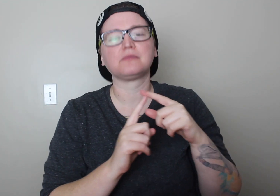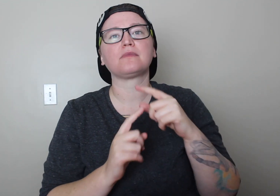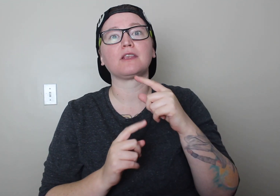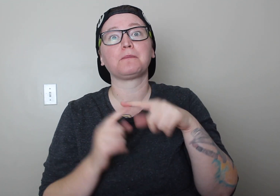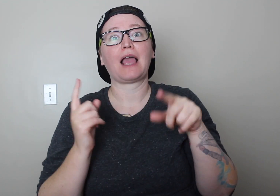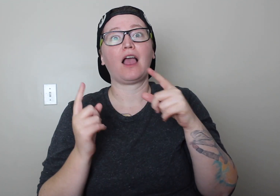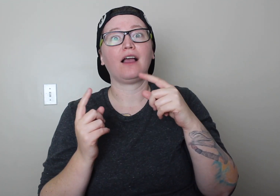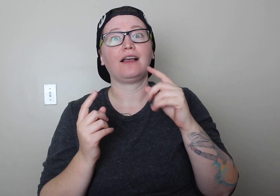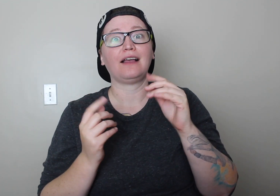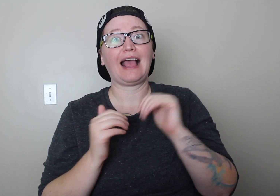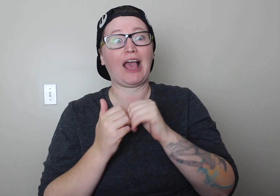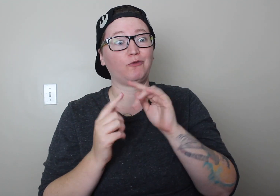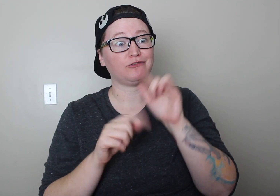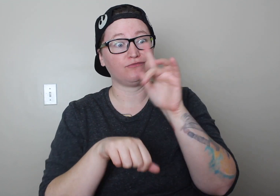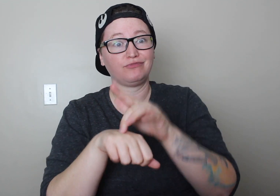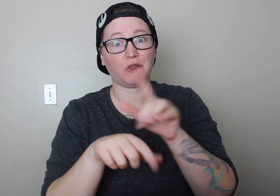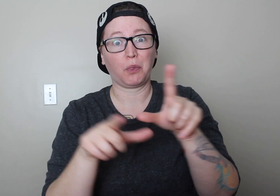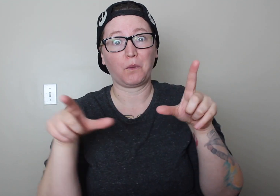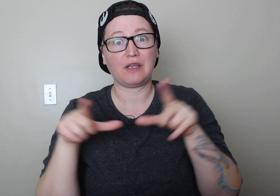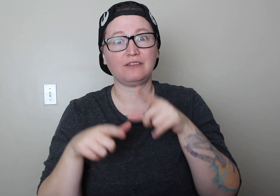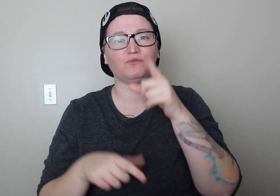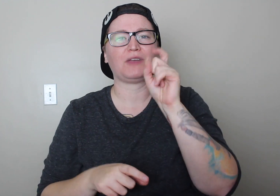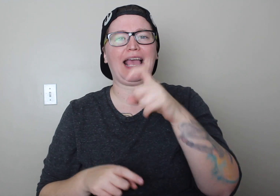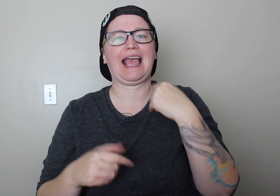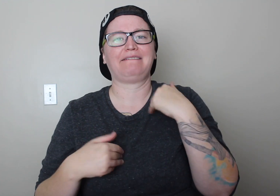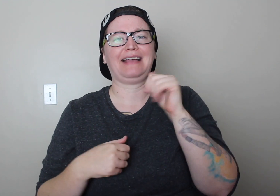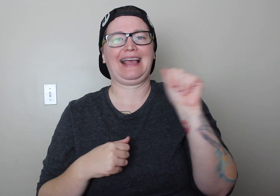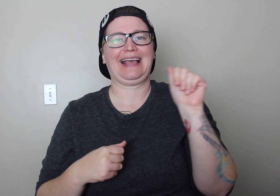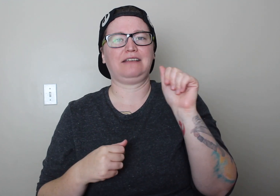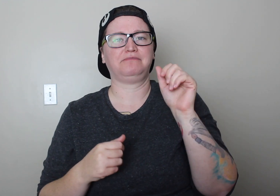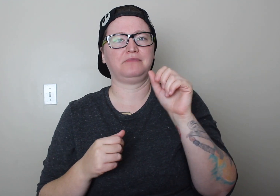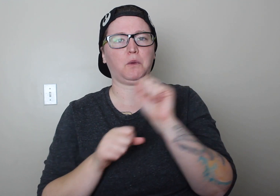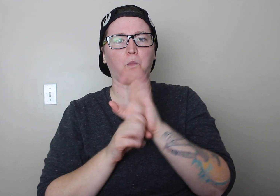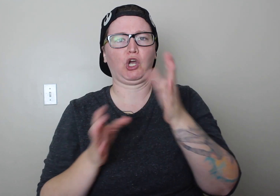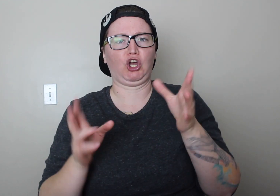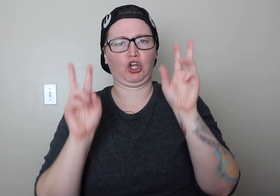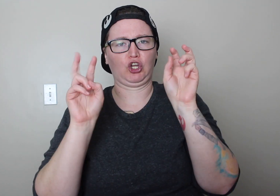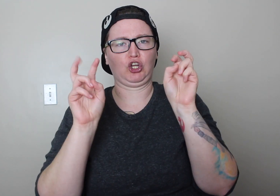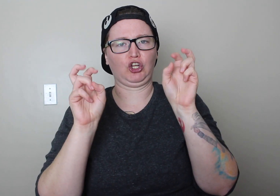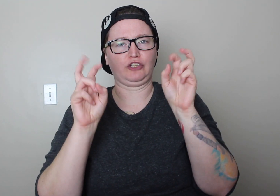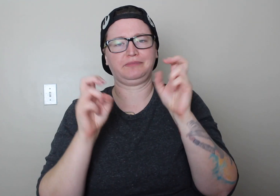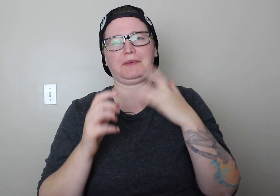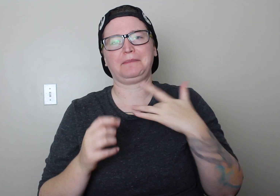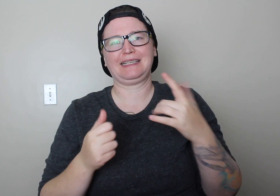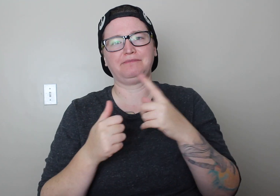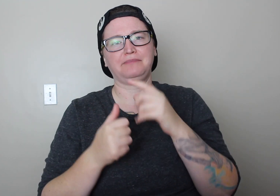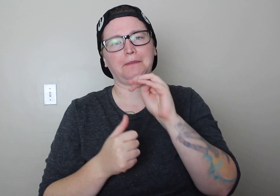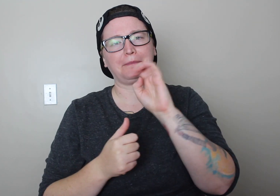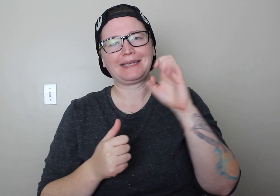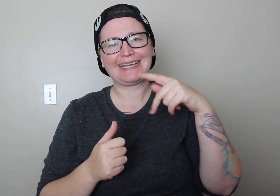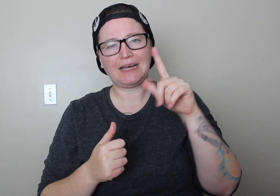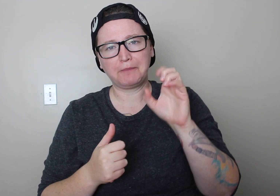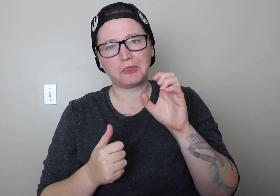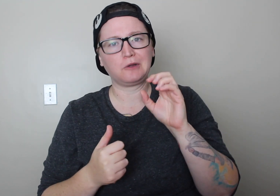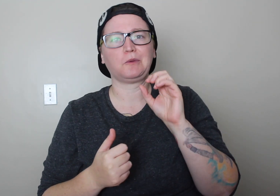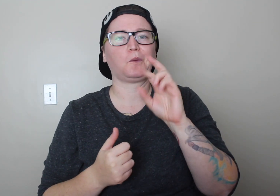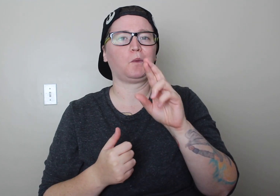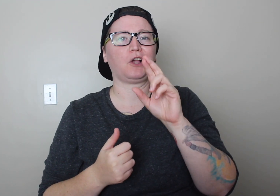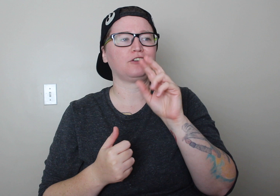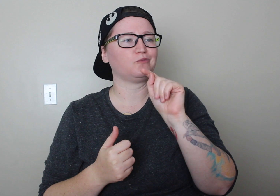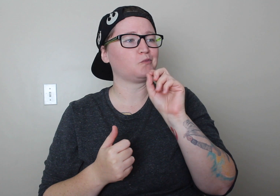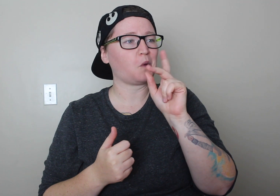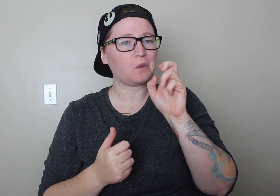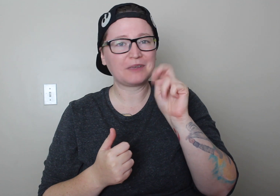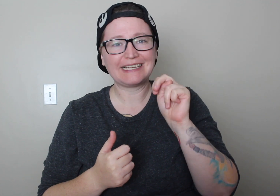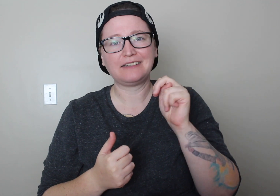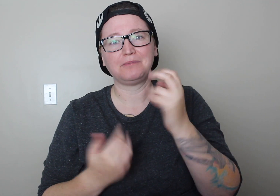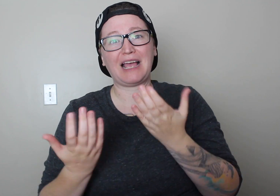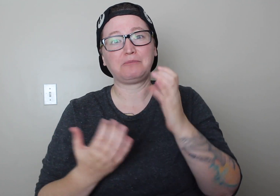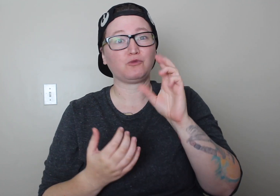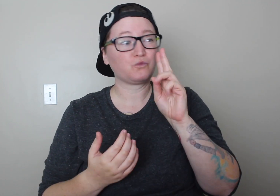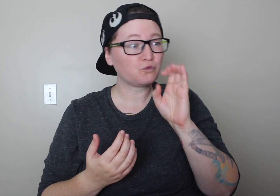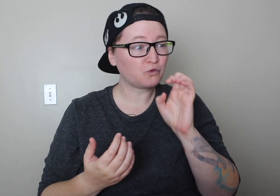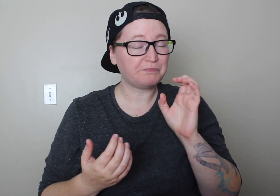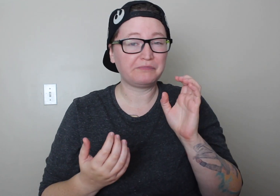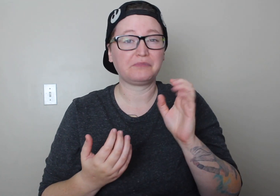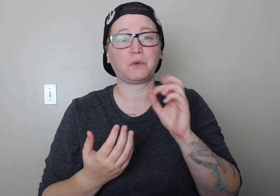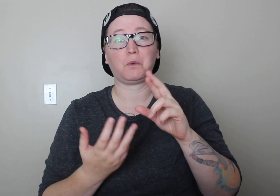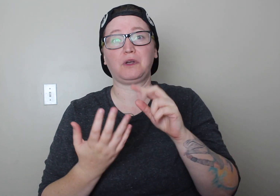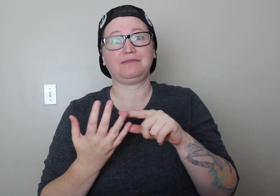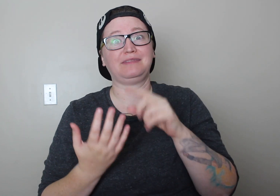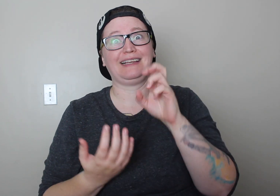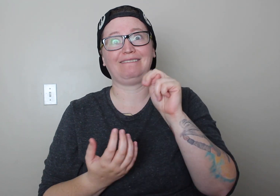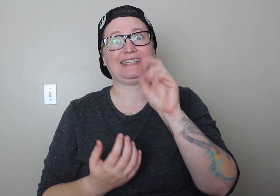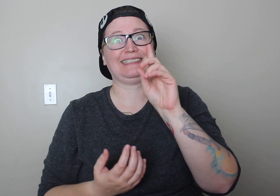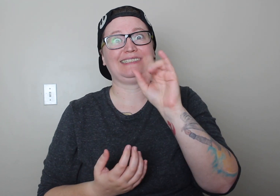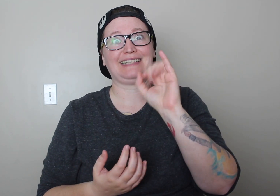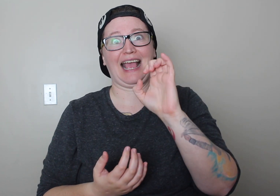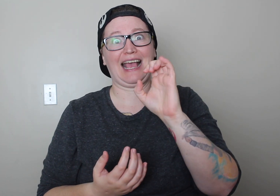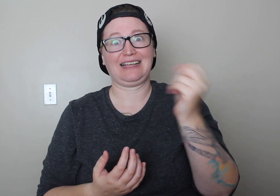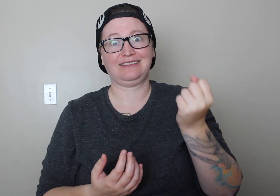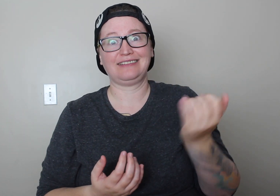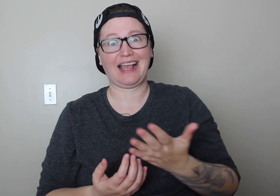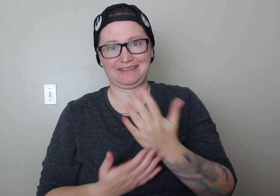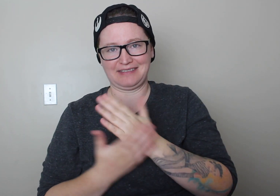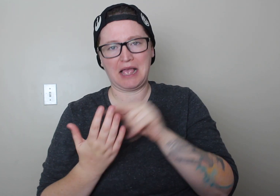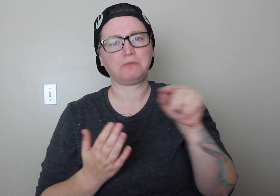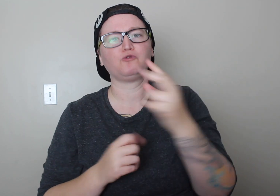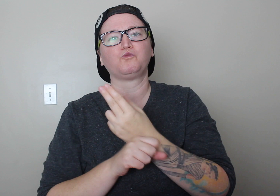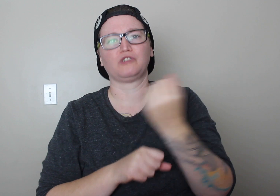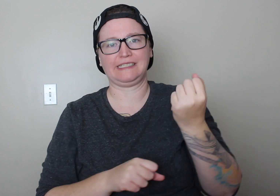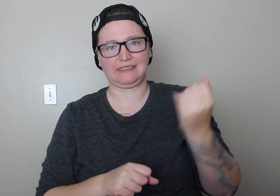In order to reach the locations on the board, you will need a "worker" which could be a meeple, token, cube, or even a die. Some games do use dice.